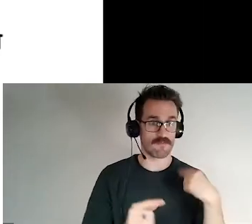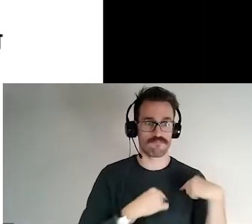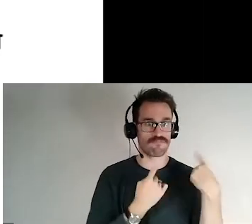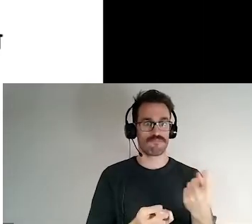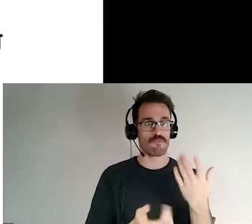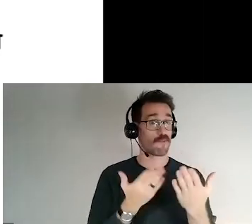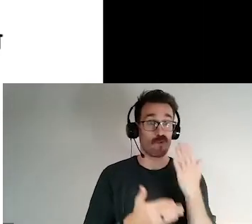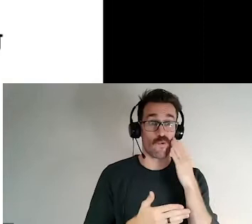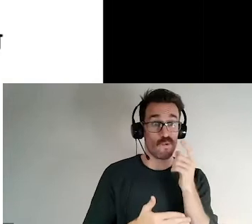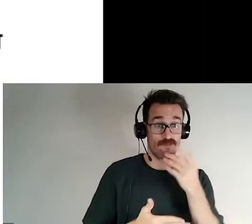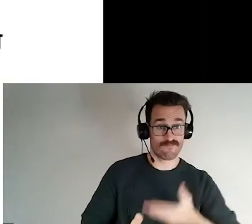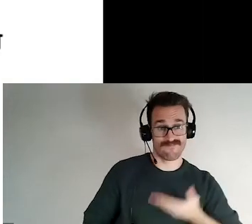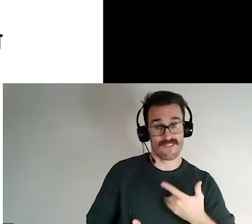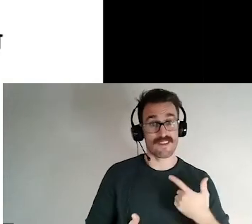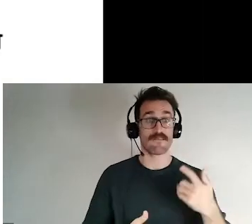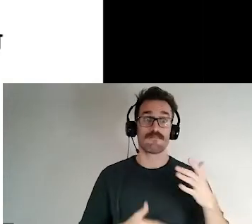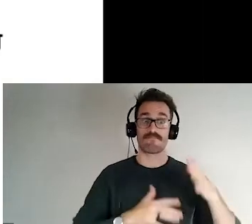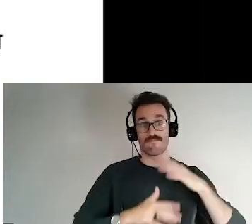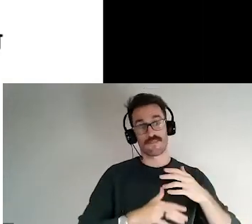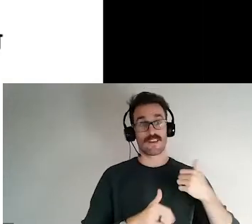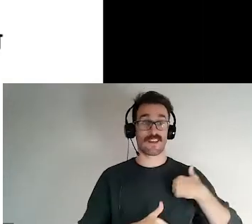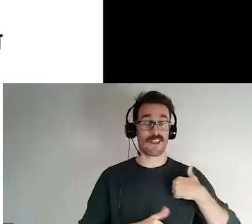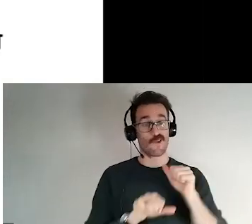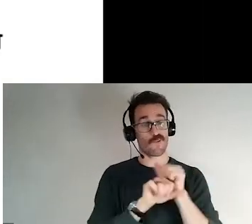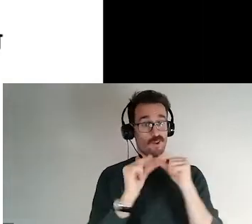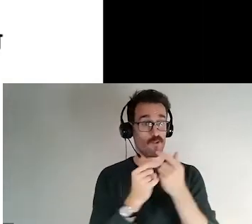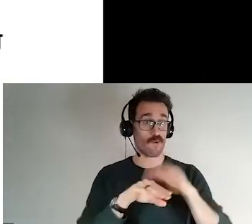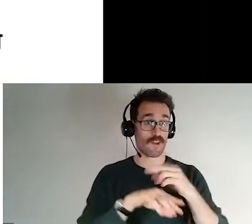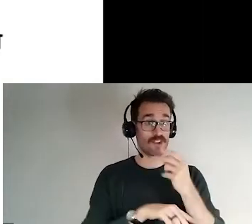we used to be the Canadian Working Group on HIV and Rehabilitation but that was a bit